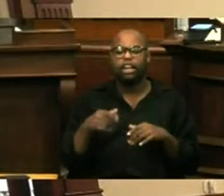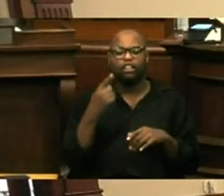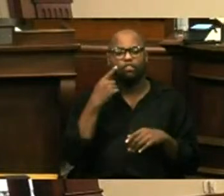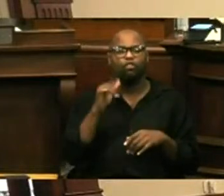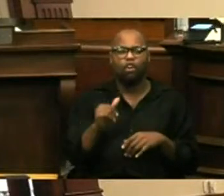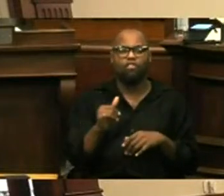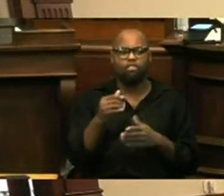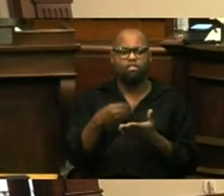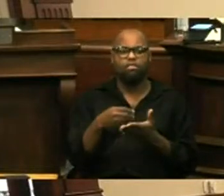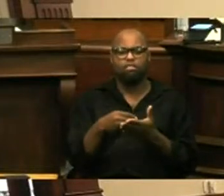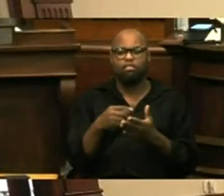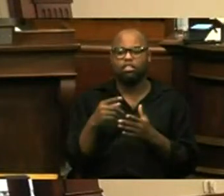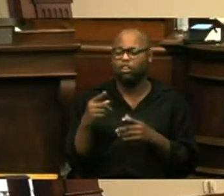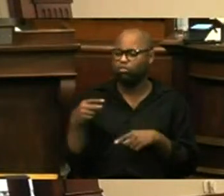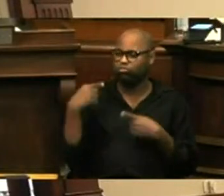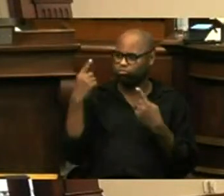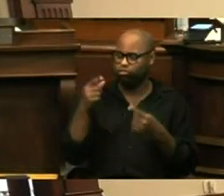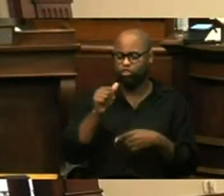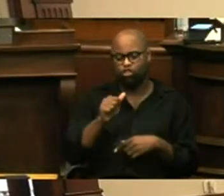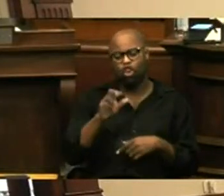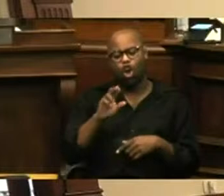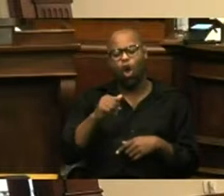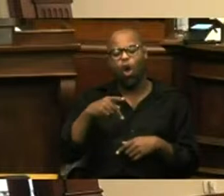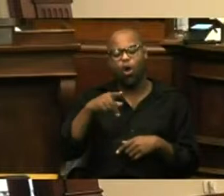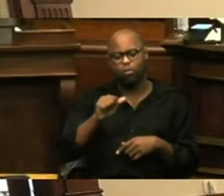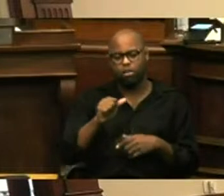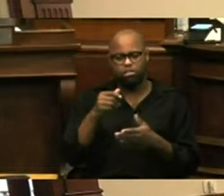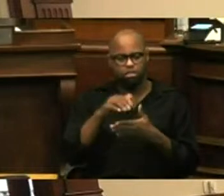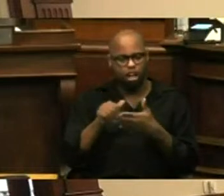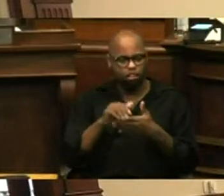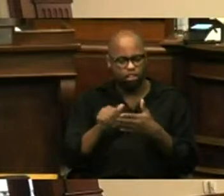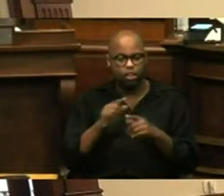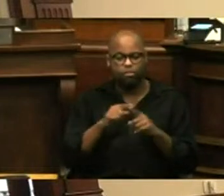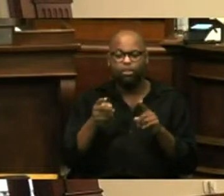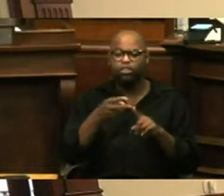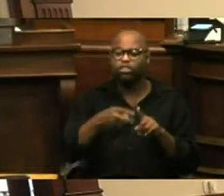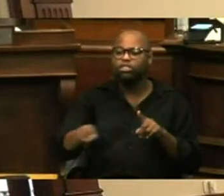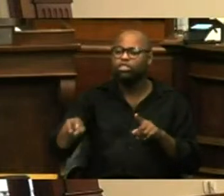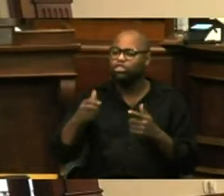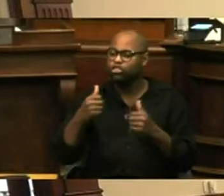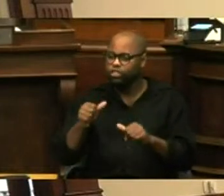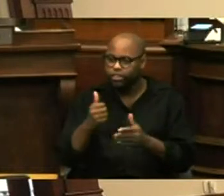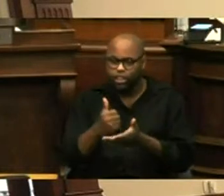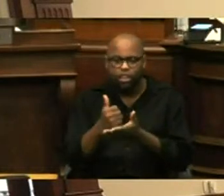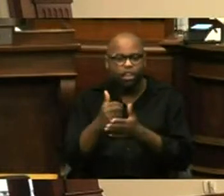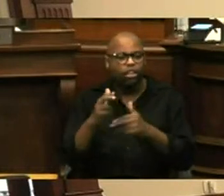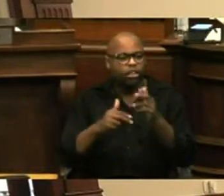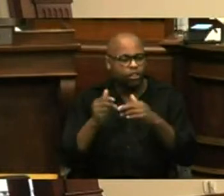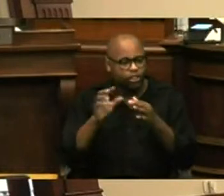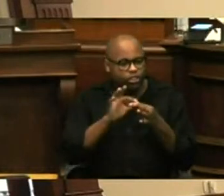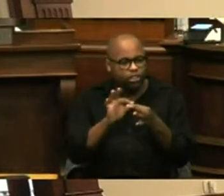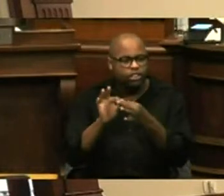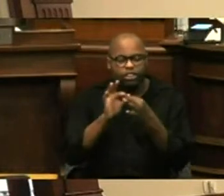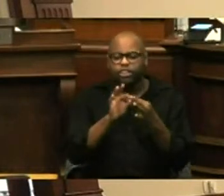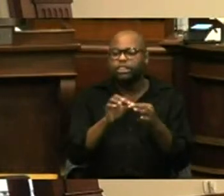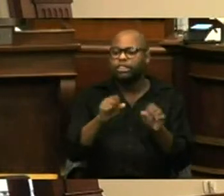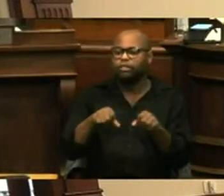a conversation about, you know, obviously the city can't fund this forever. All the things that we have been funding